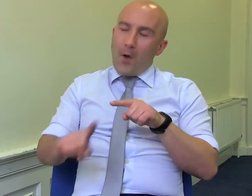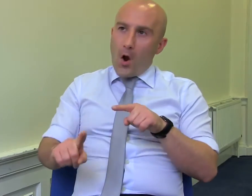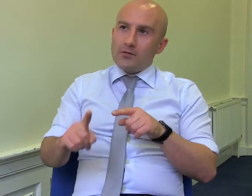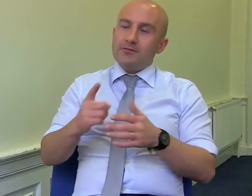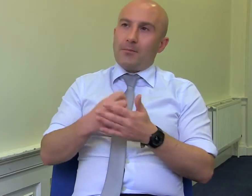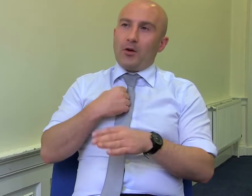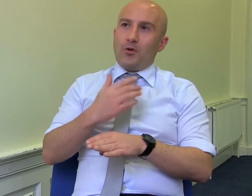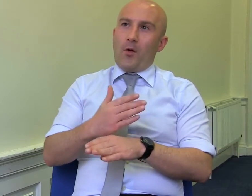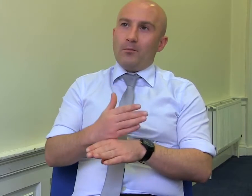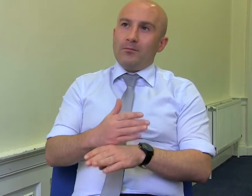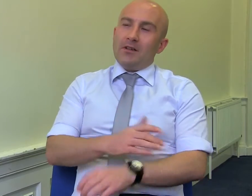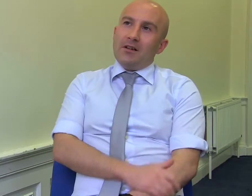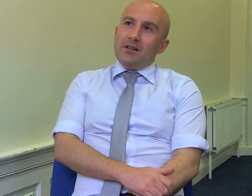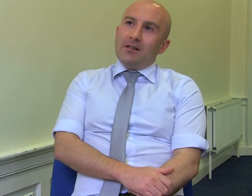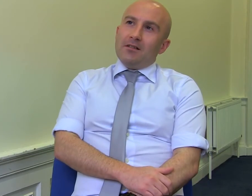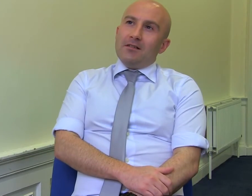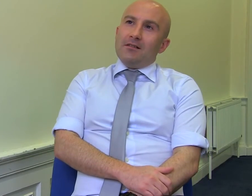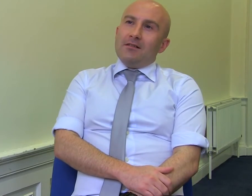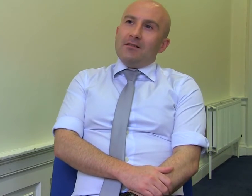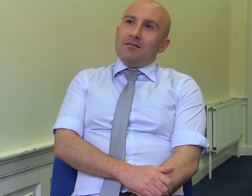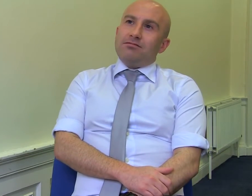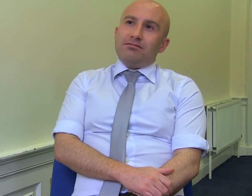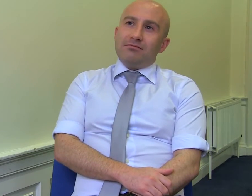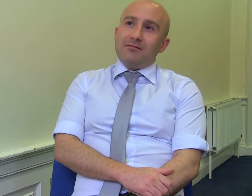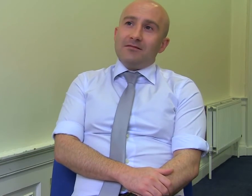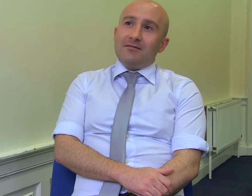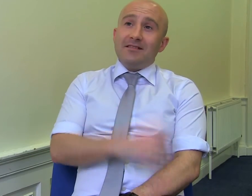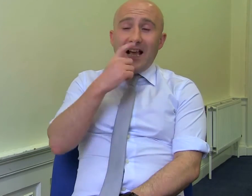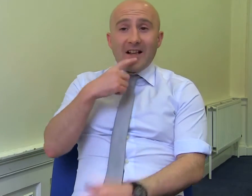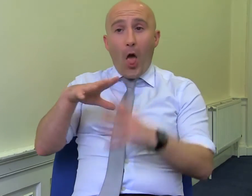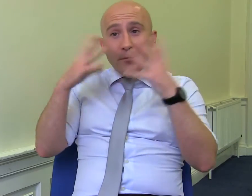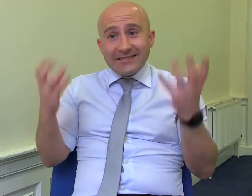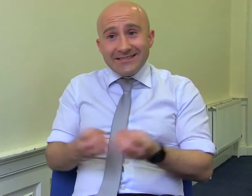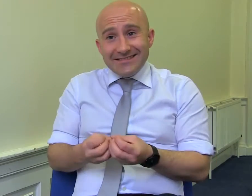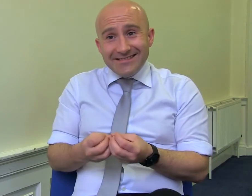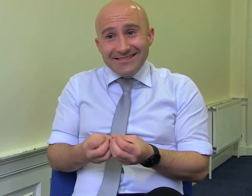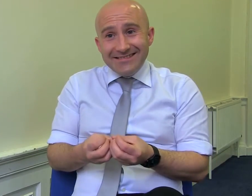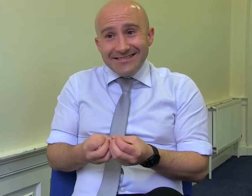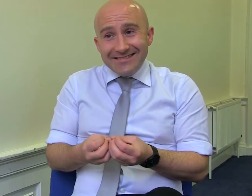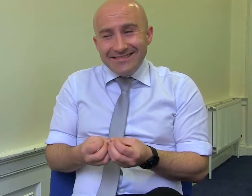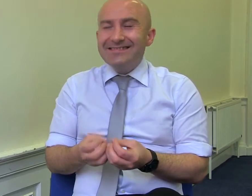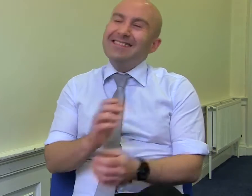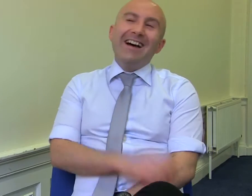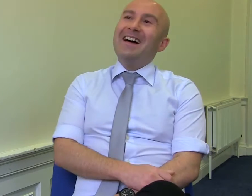The part I like most about my job… is all of it!